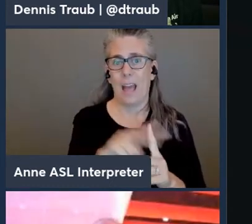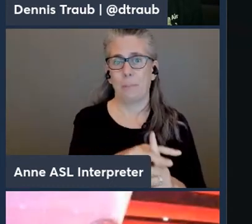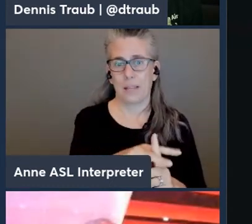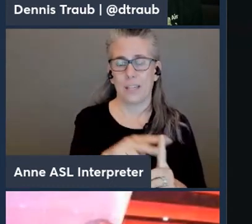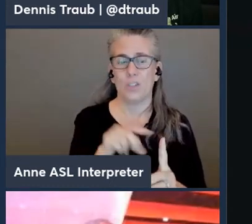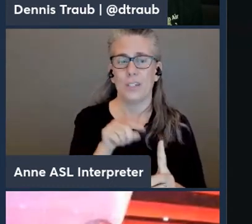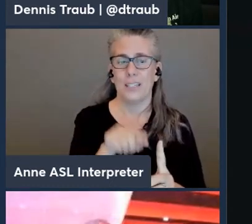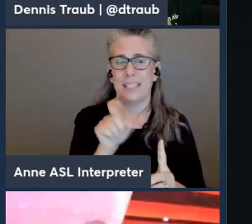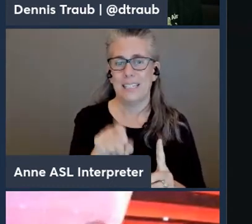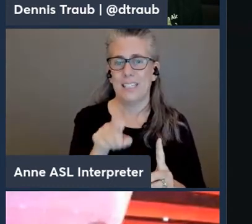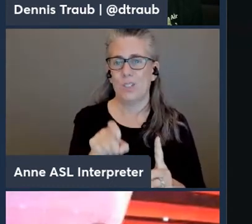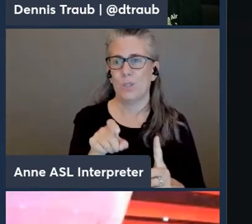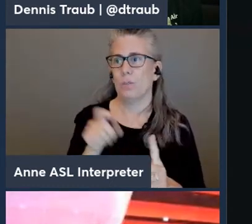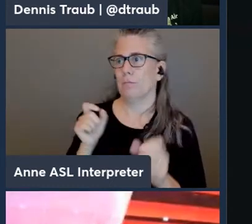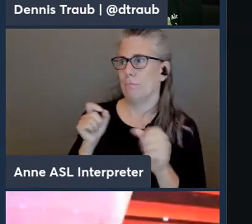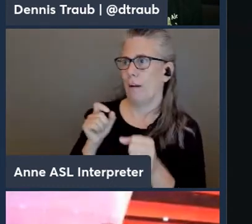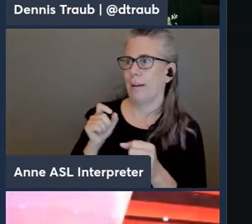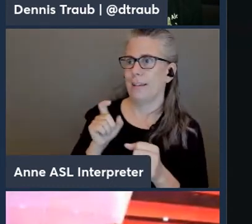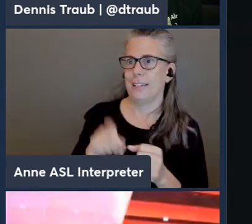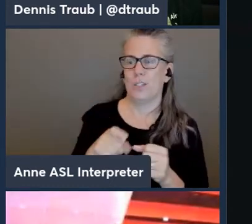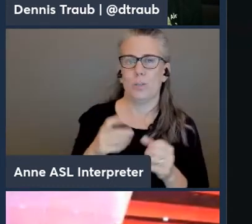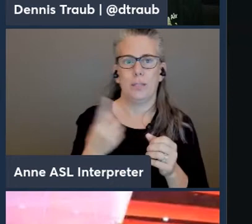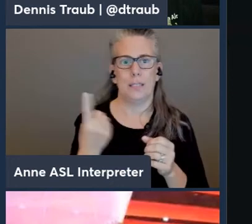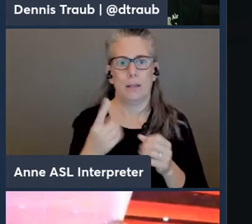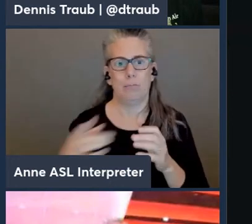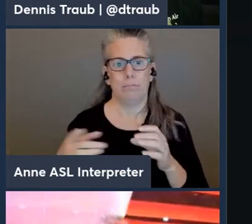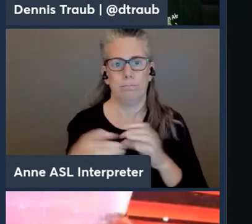It needs to be bootstrapped with some sort of credential to go and get this access key, but-